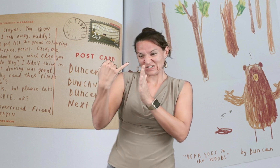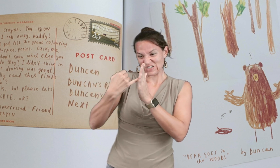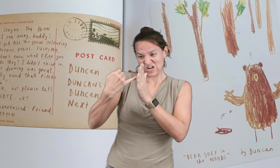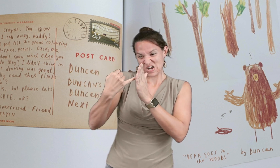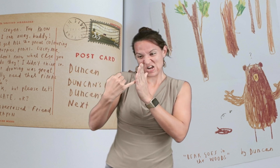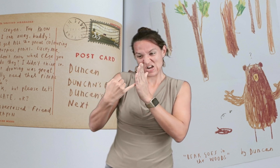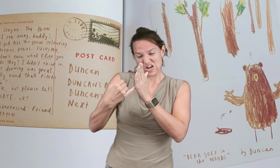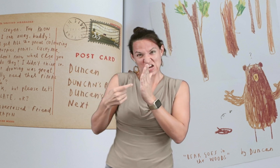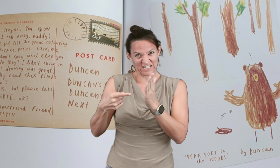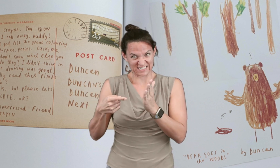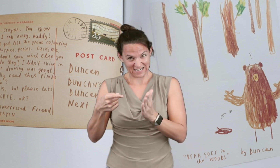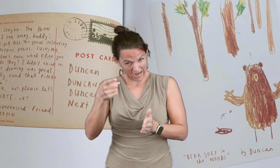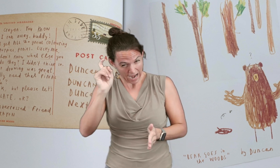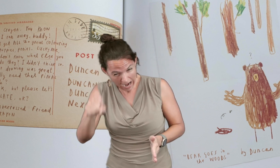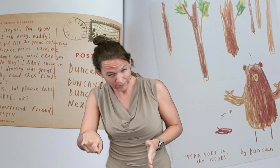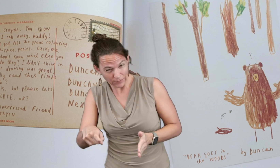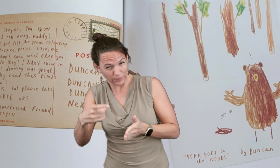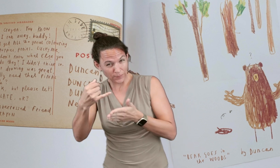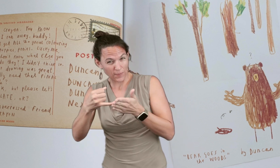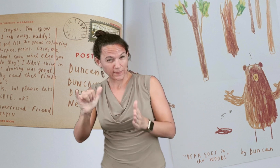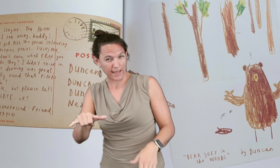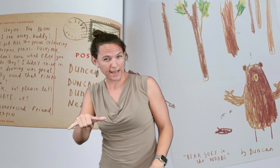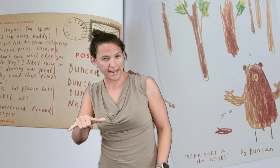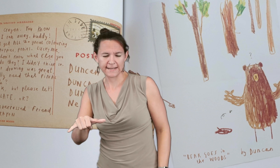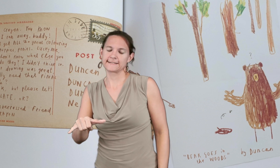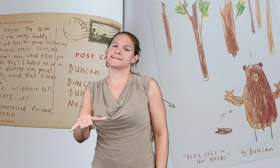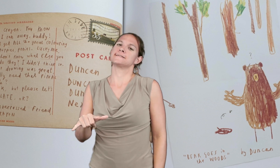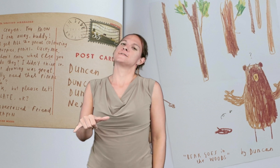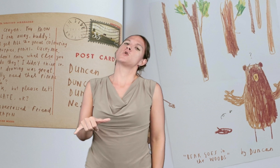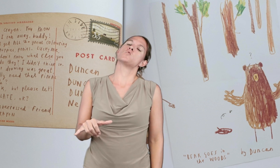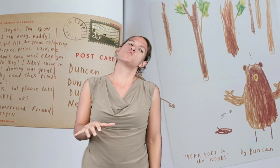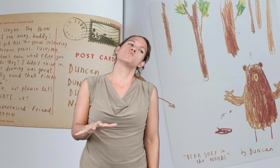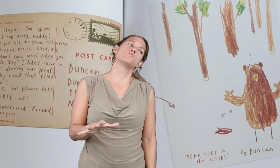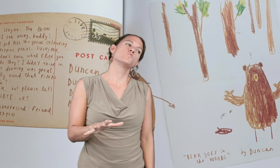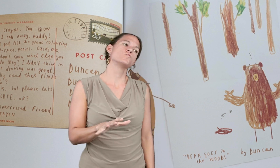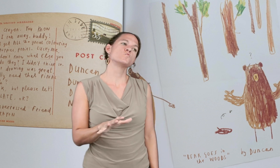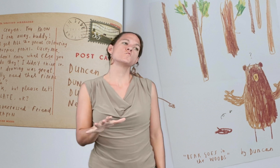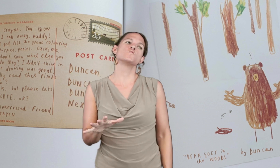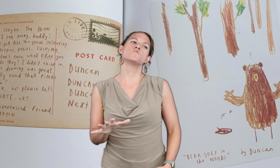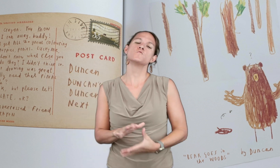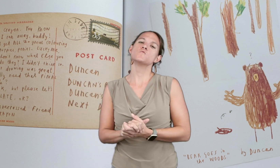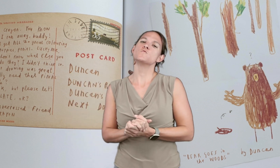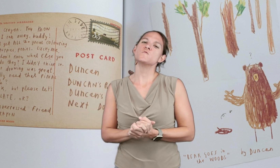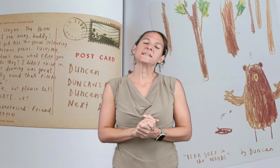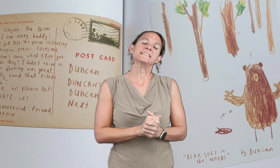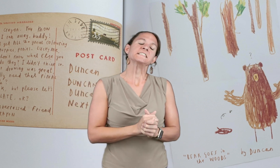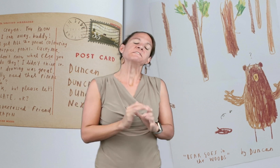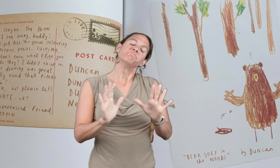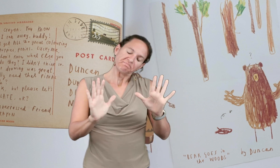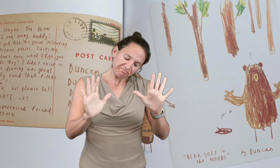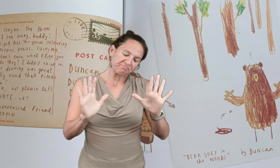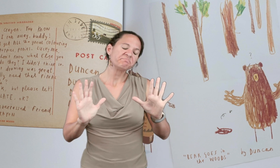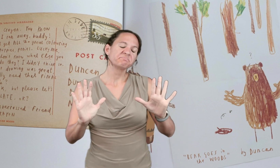That final brown scribble, did you have to draw that? Ooooh.